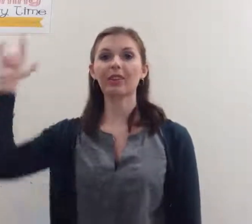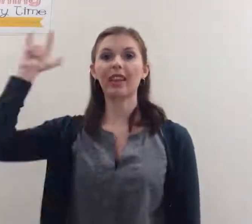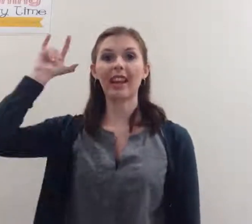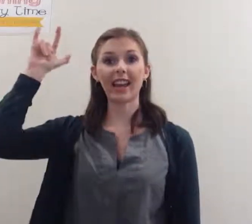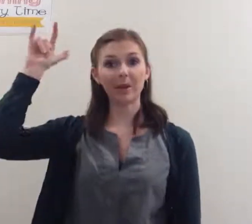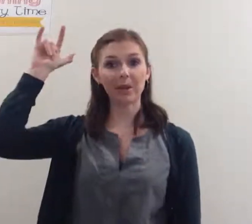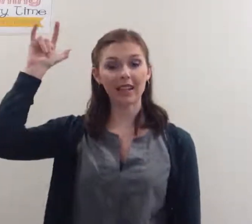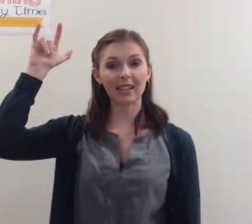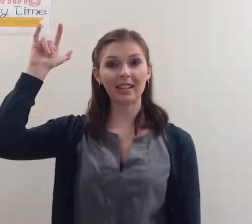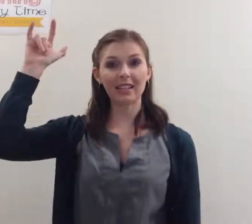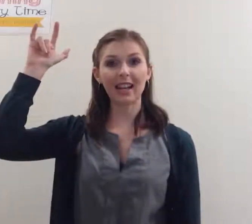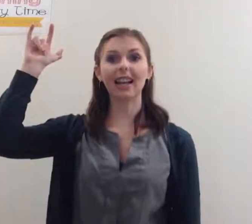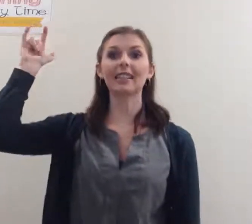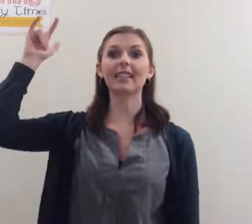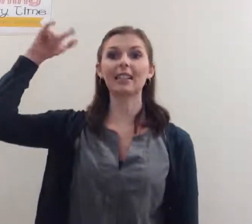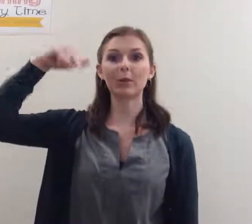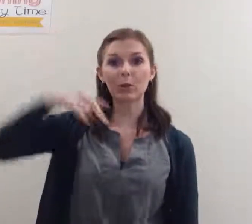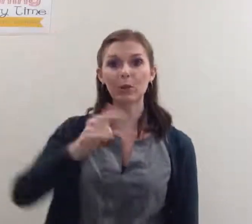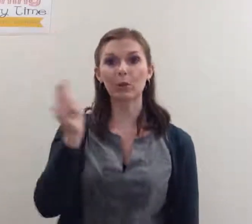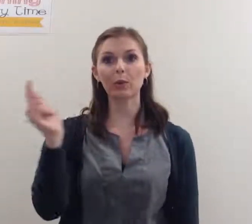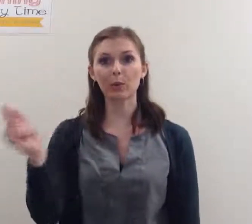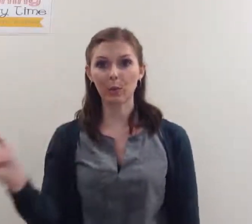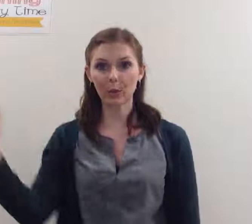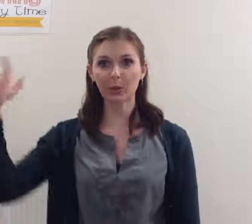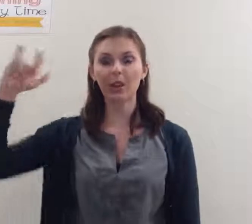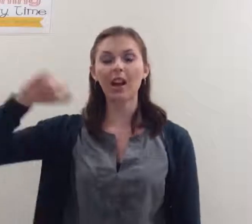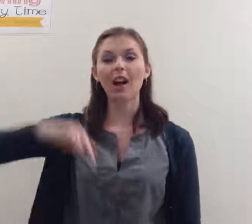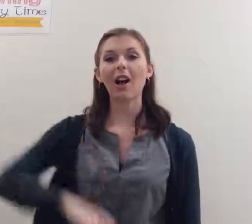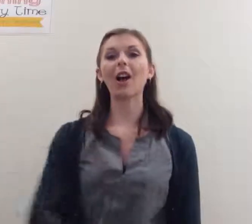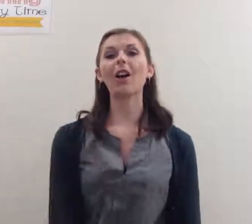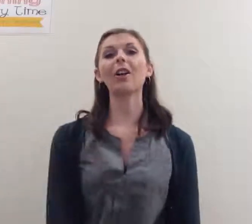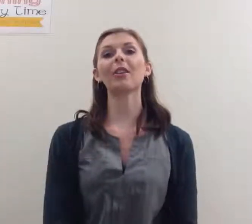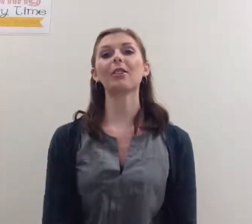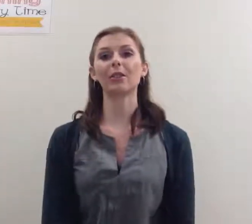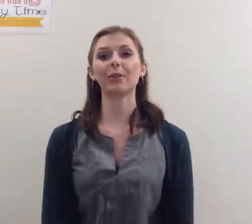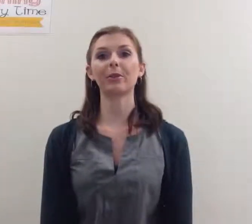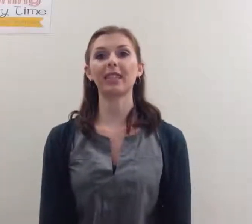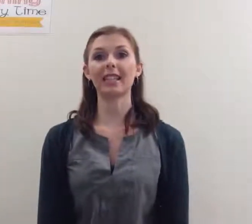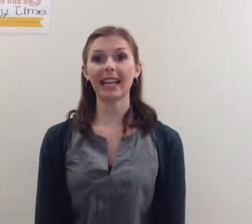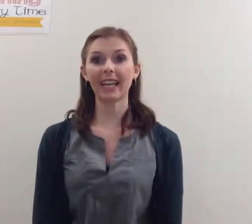The AIRPLANE in the sky says whoosh, whoosh, whoosh All through the town